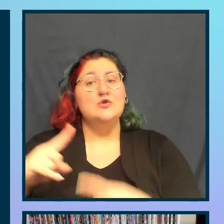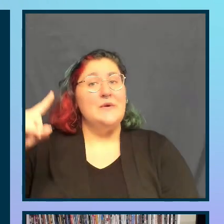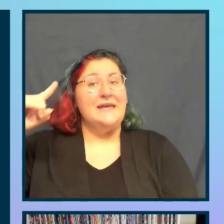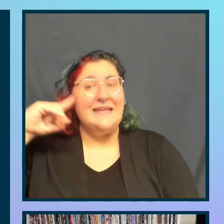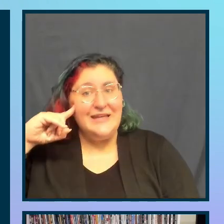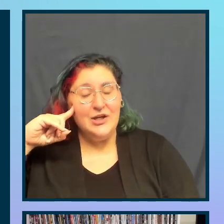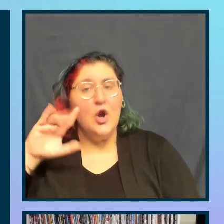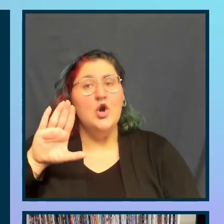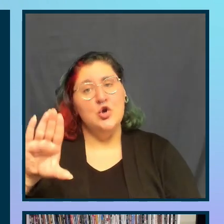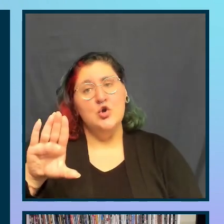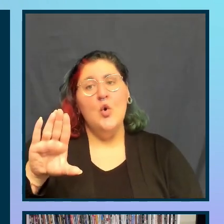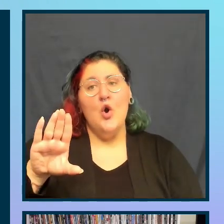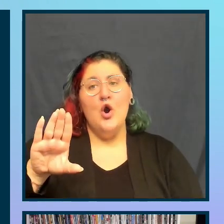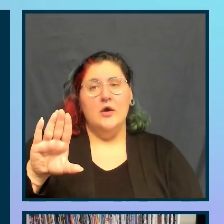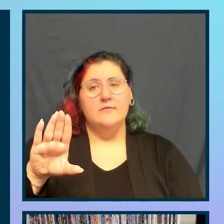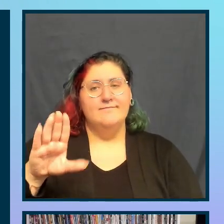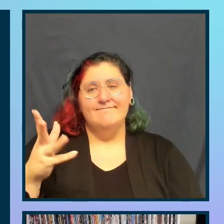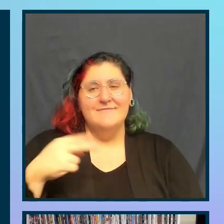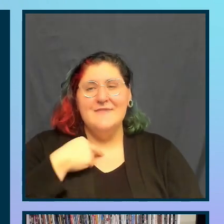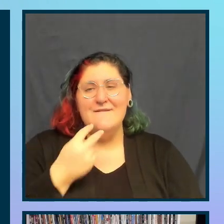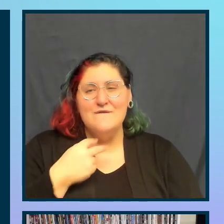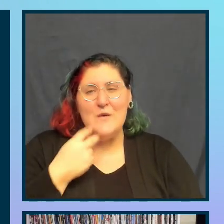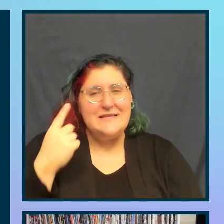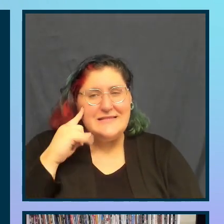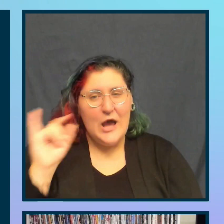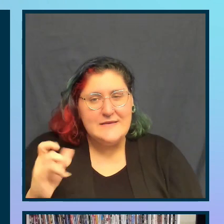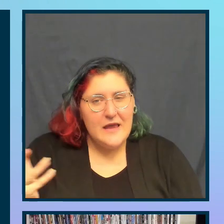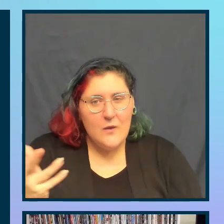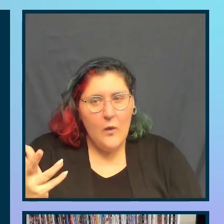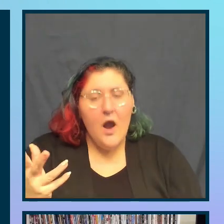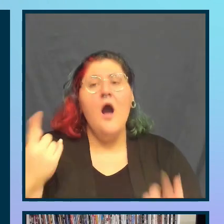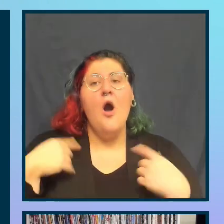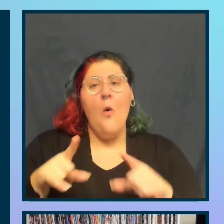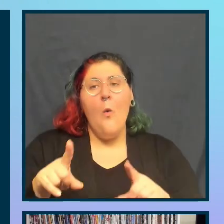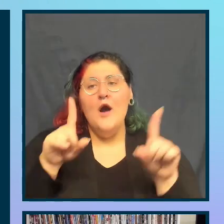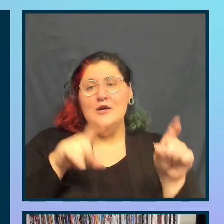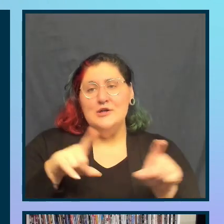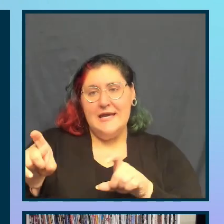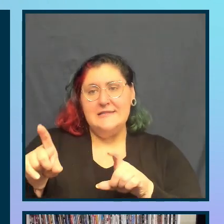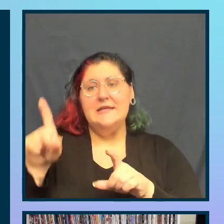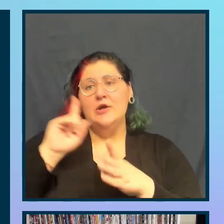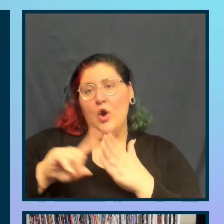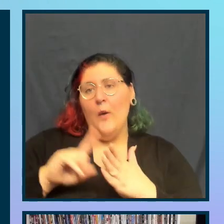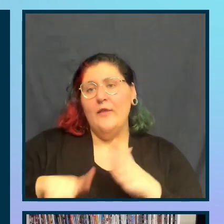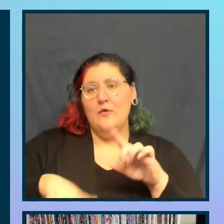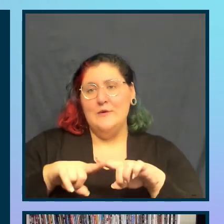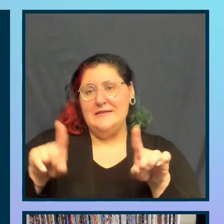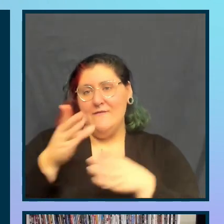That is the oral experience. And while you're testing and going through various aspects of your app UI, remember the three questions.